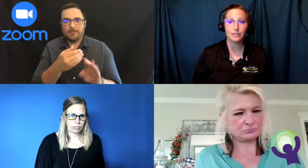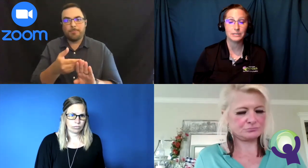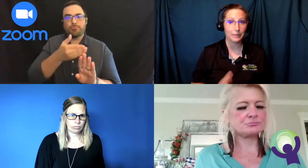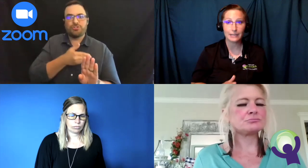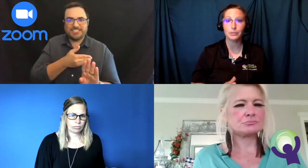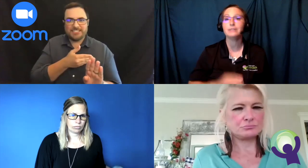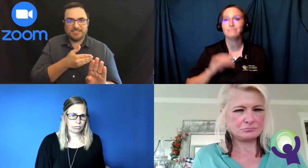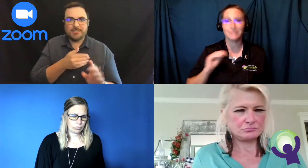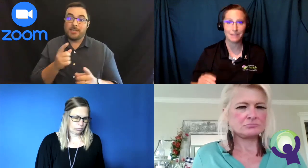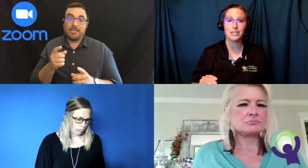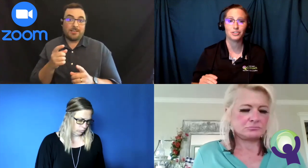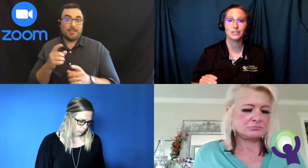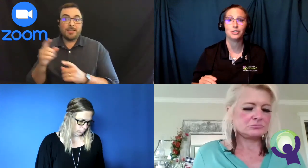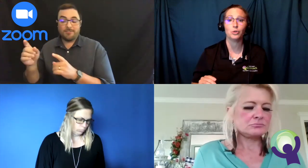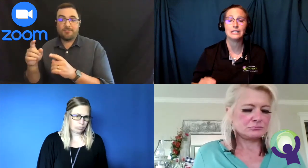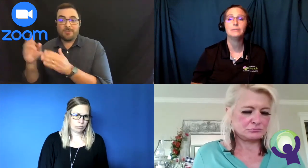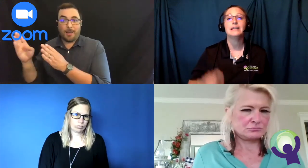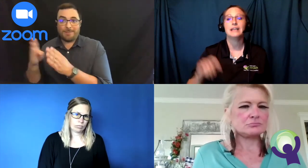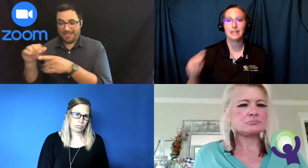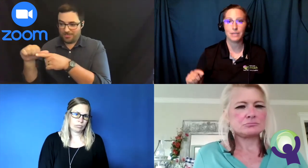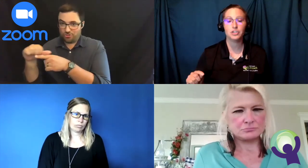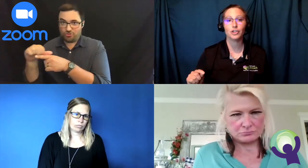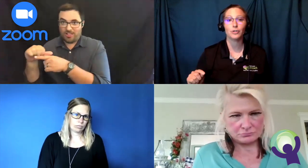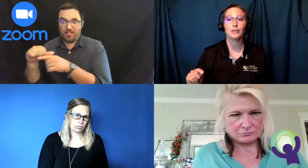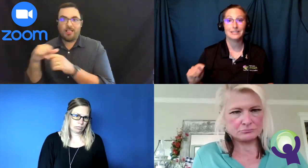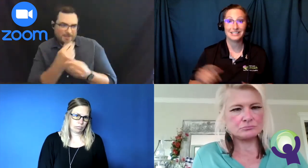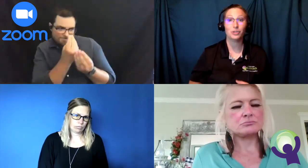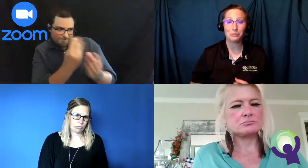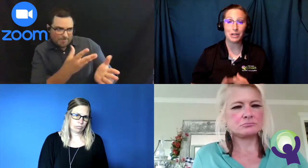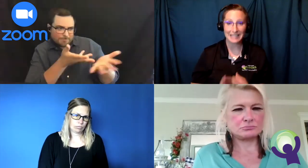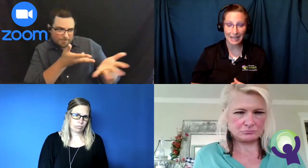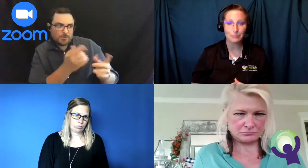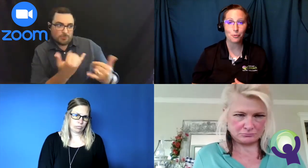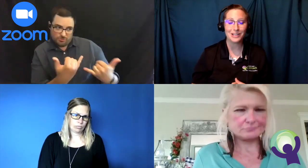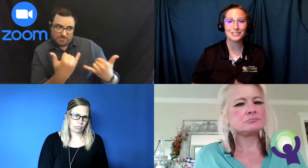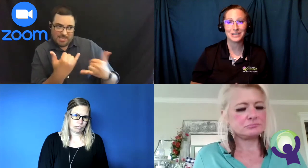it was a planned one, they made sure they told him and they made sure they told him what time it was so he